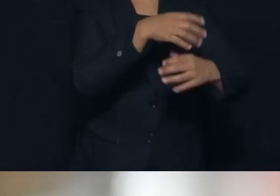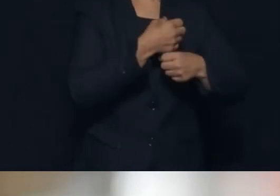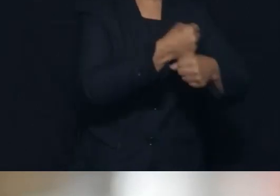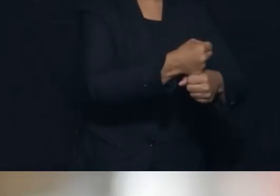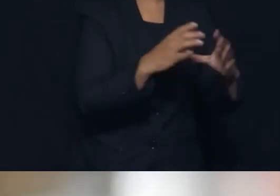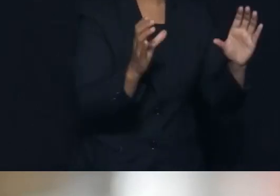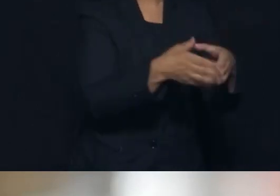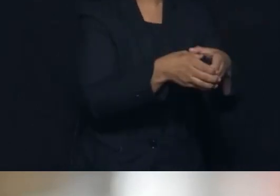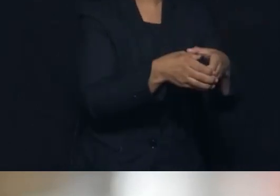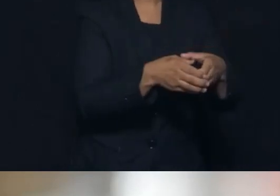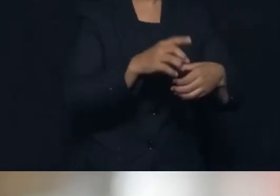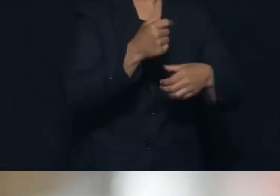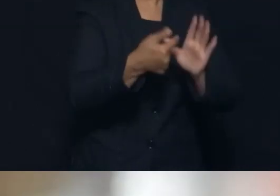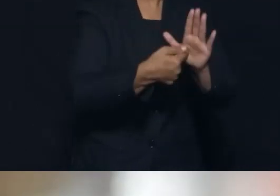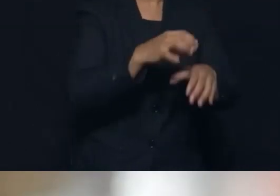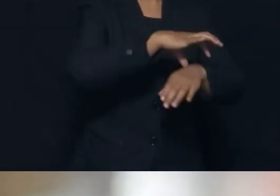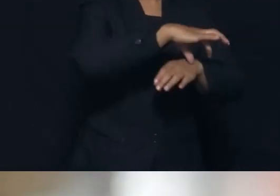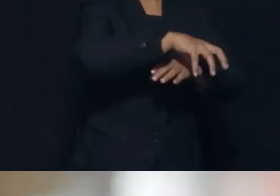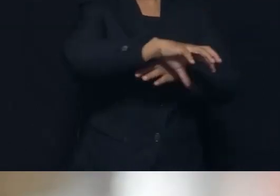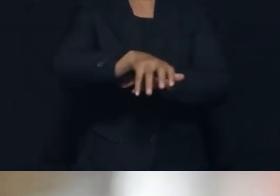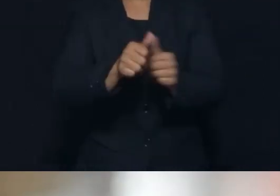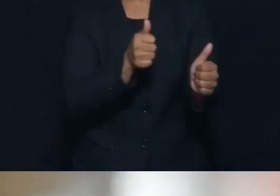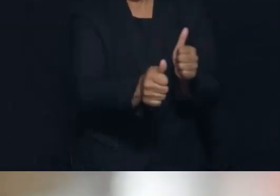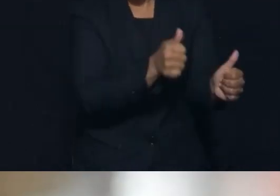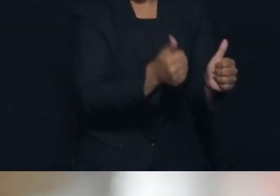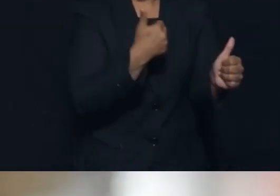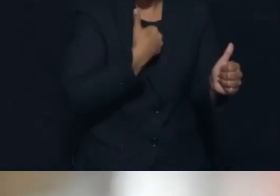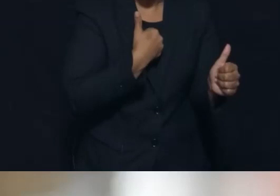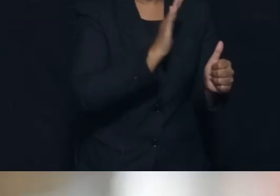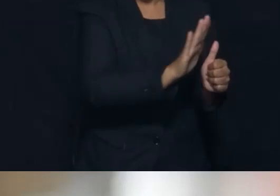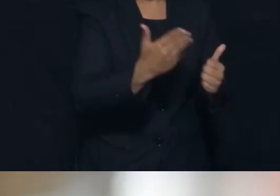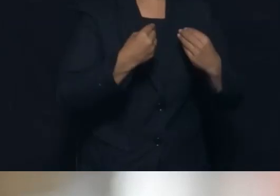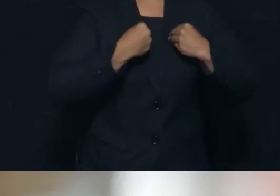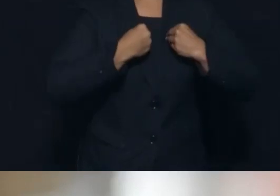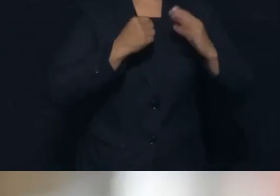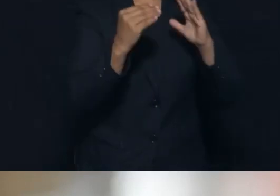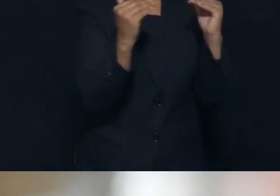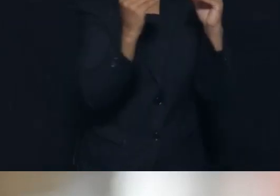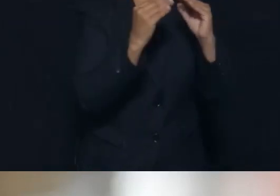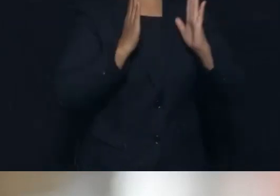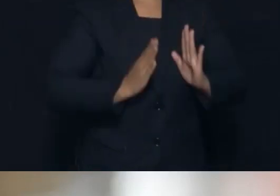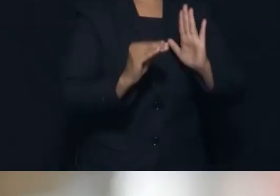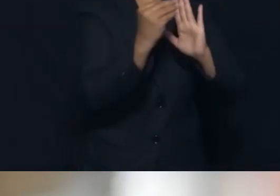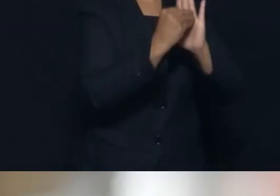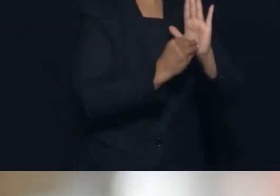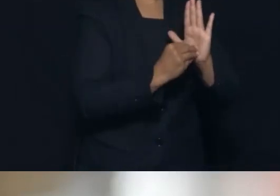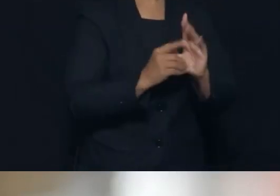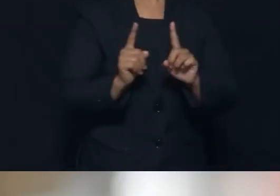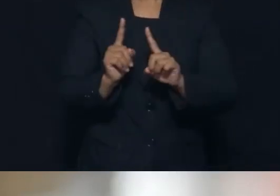Built environment professionals. Architects, engineers, universities. Accessibility and disability are very important to work with the academia and universities